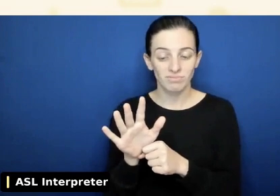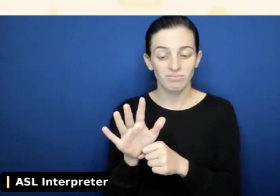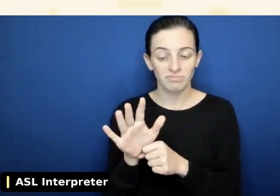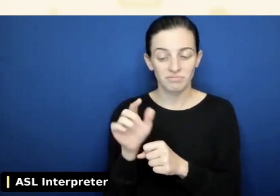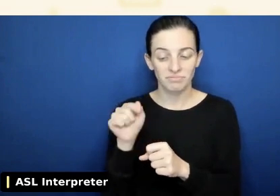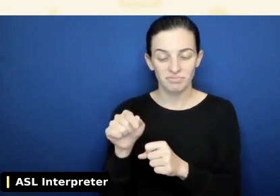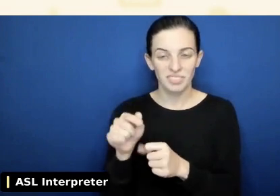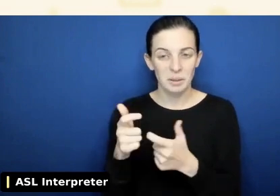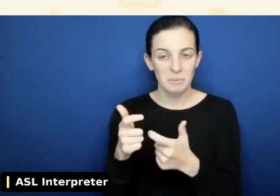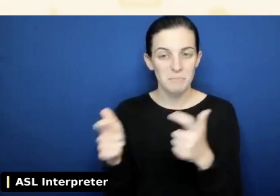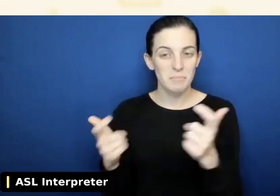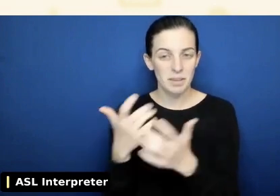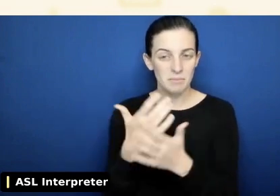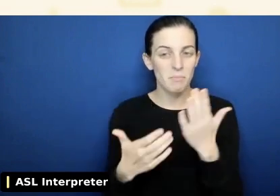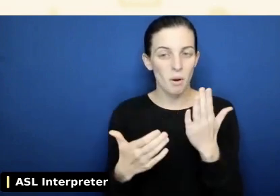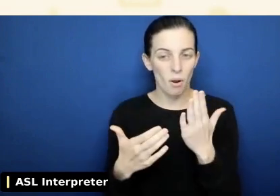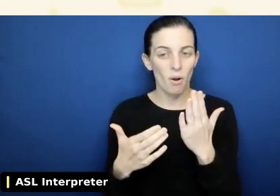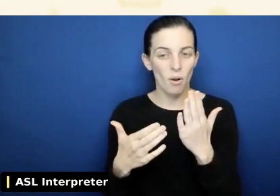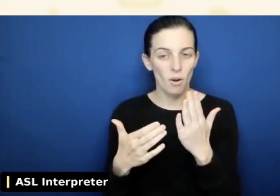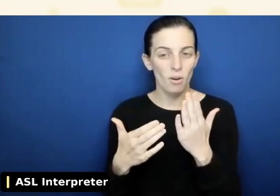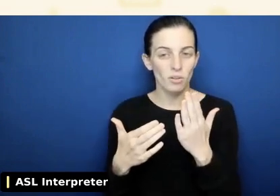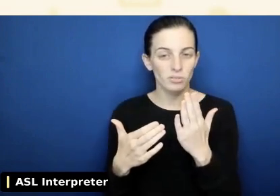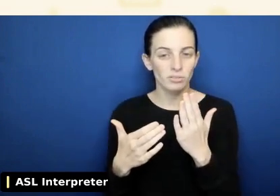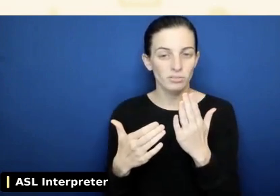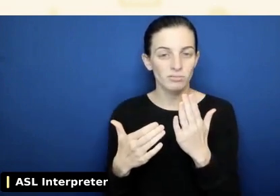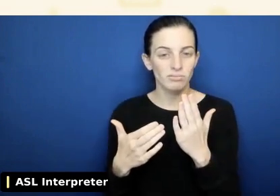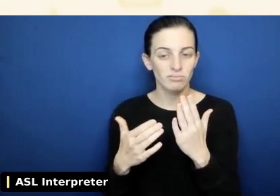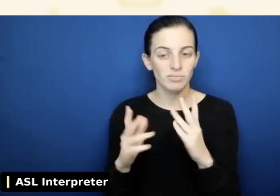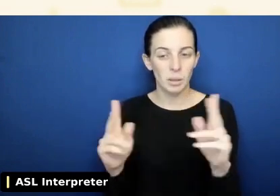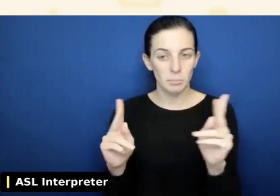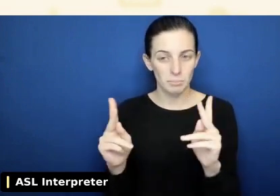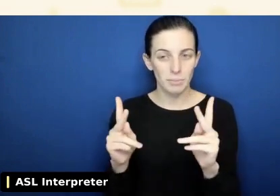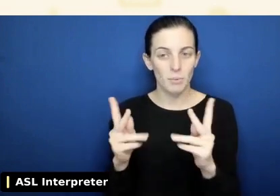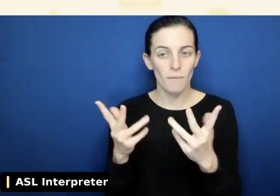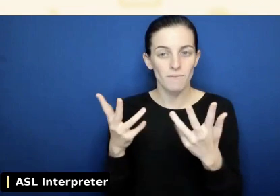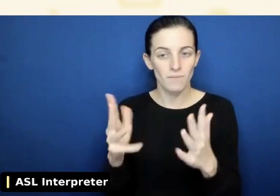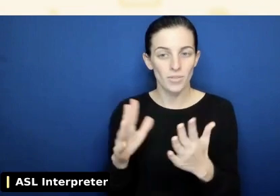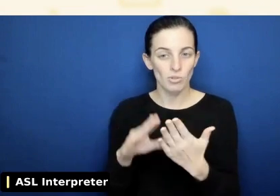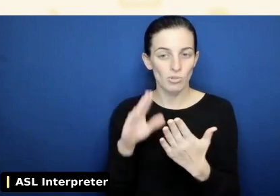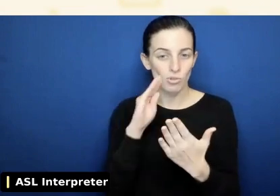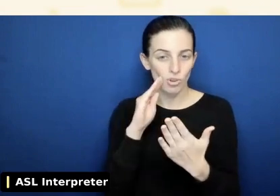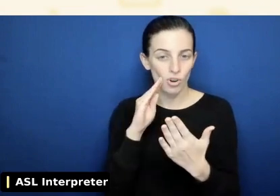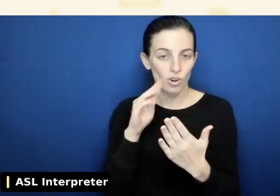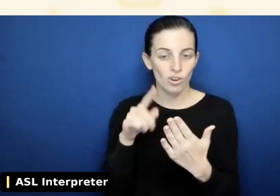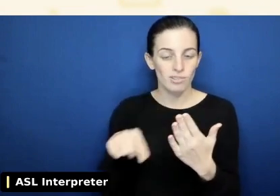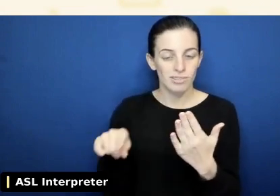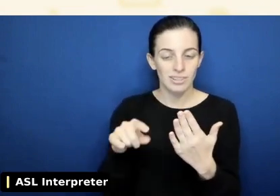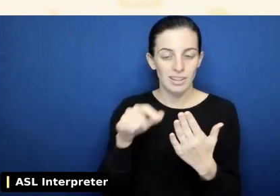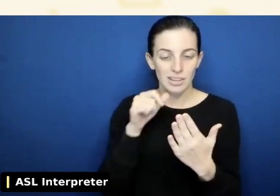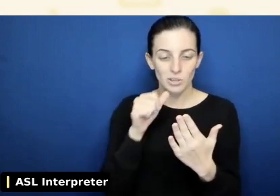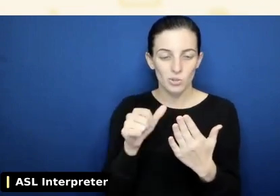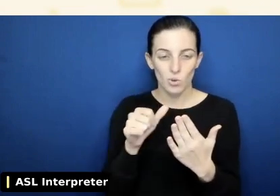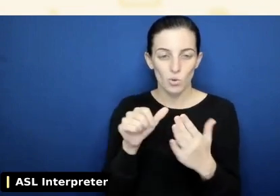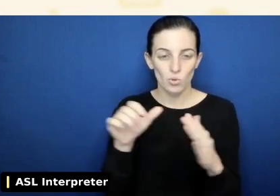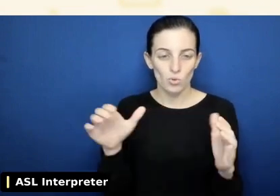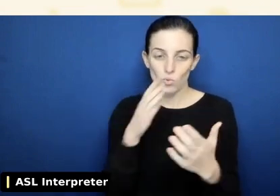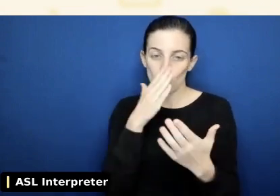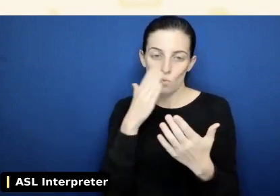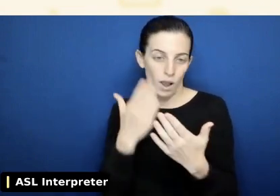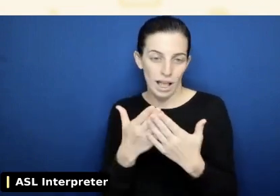and some people have learned that they don't do well in groups